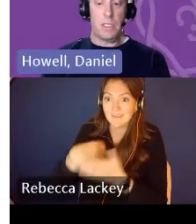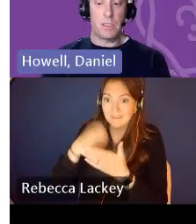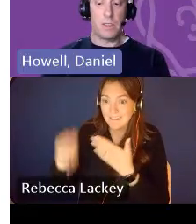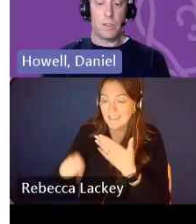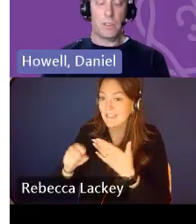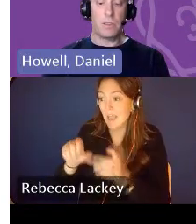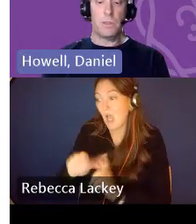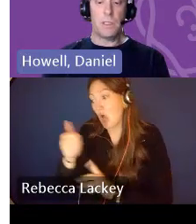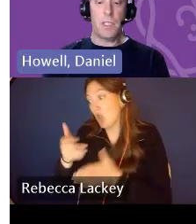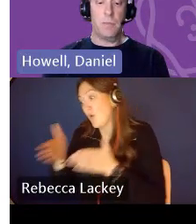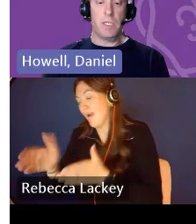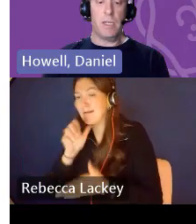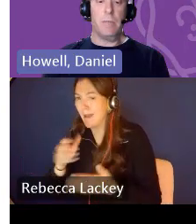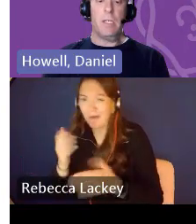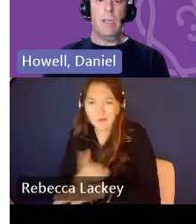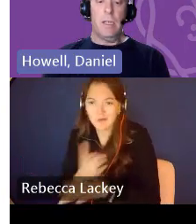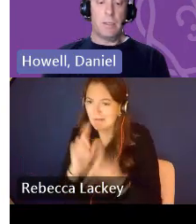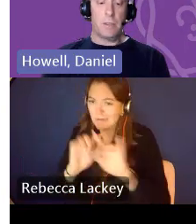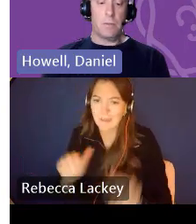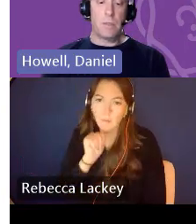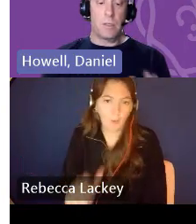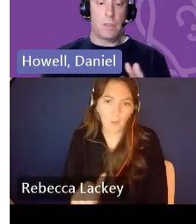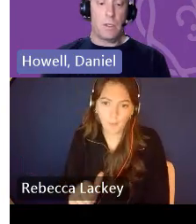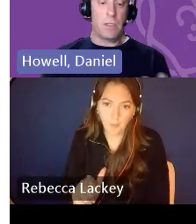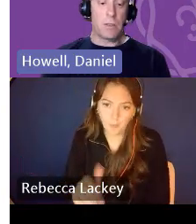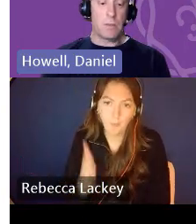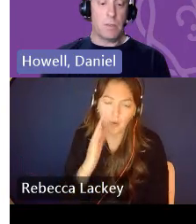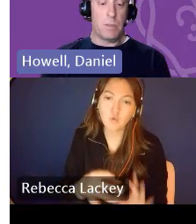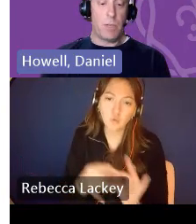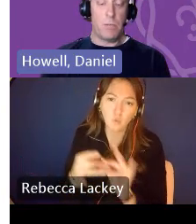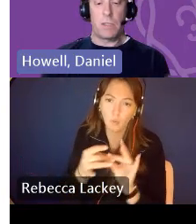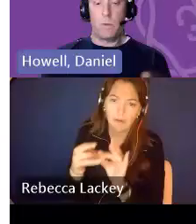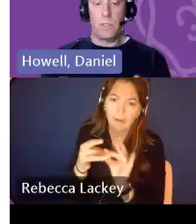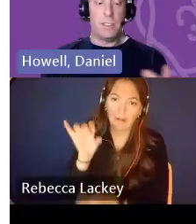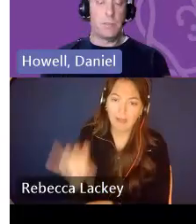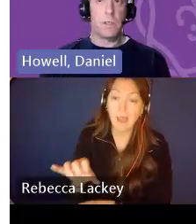going to be under construction during the same time. uh so interdep departmental coordination